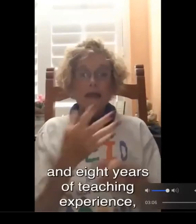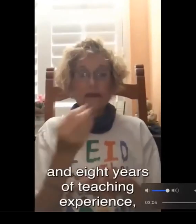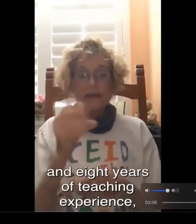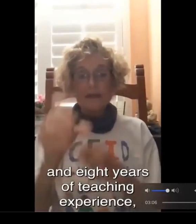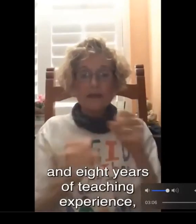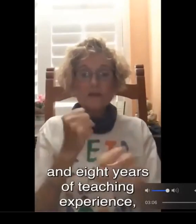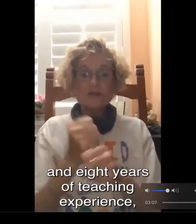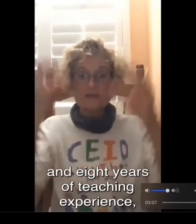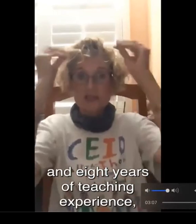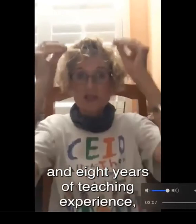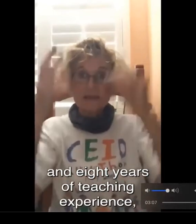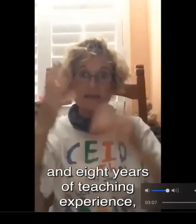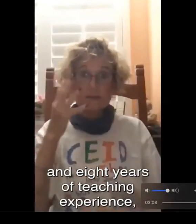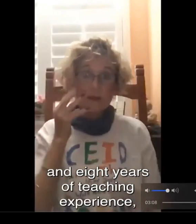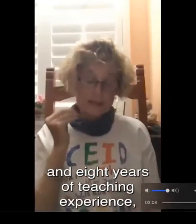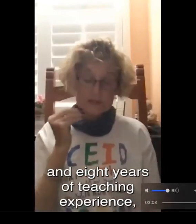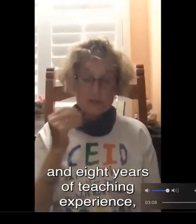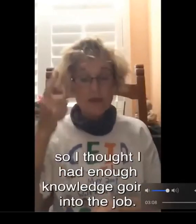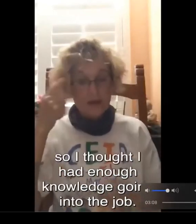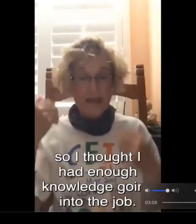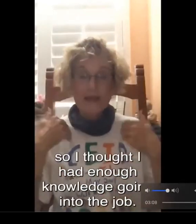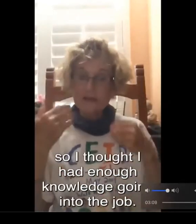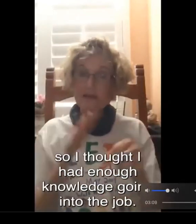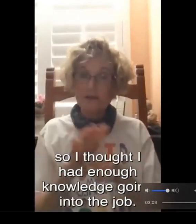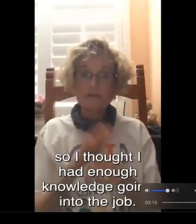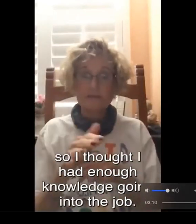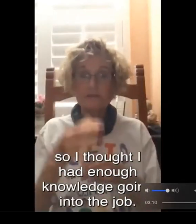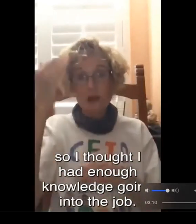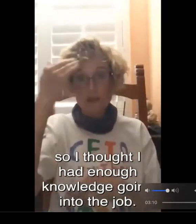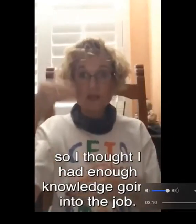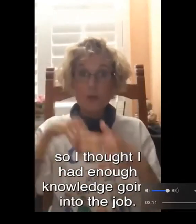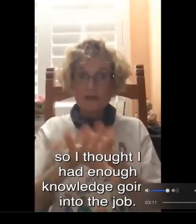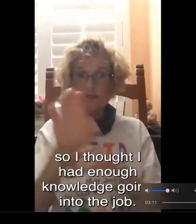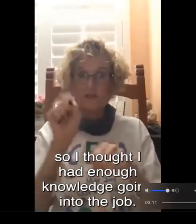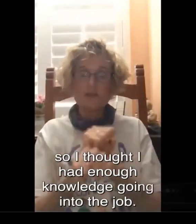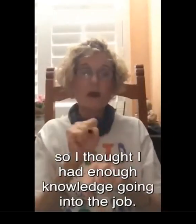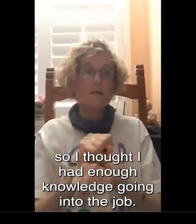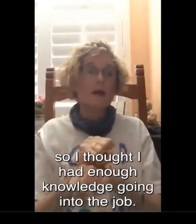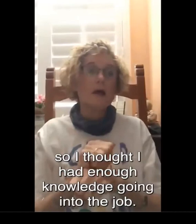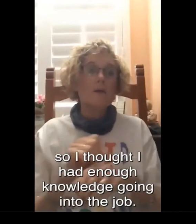And eight years of teaching experience. So I thought I had enough knowledge going into the job.